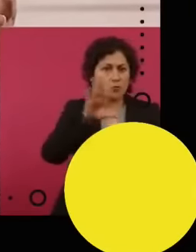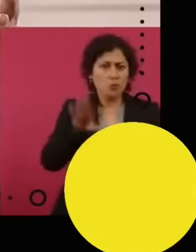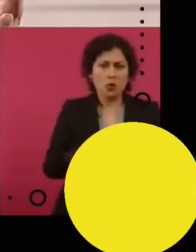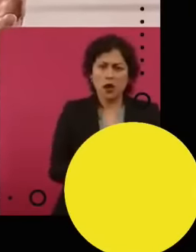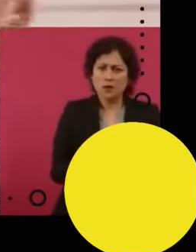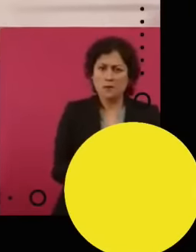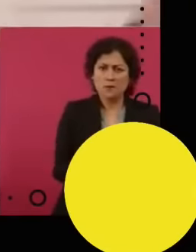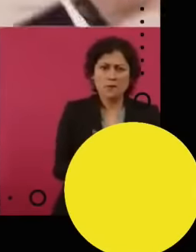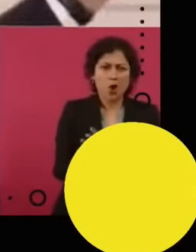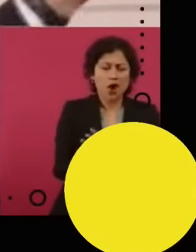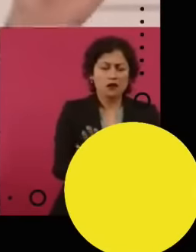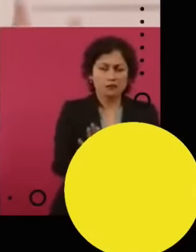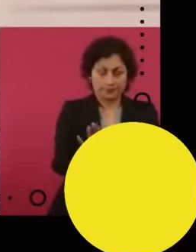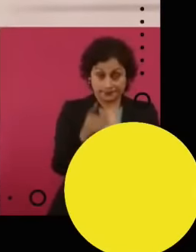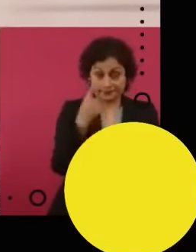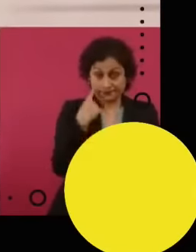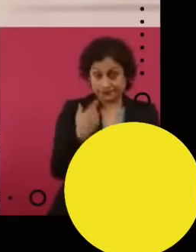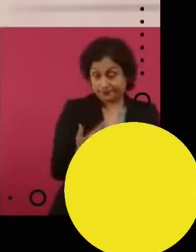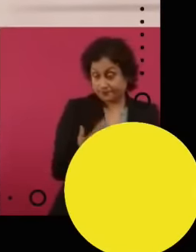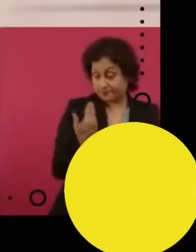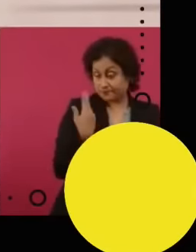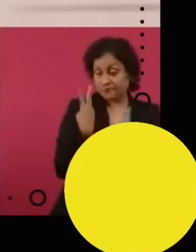three days ago